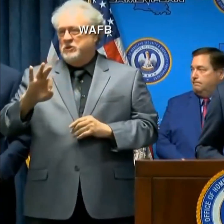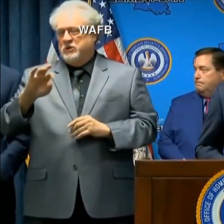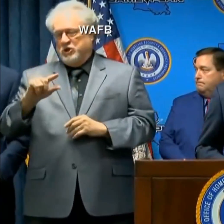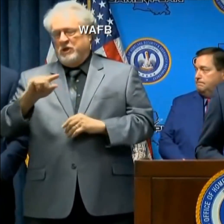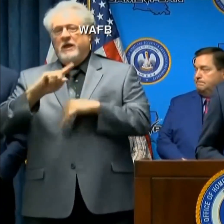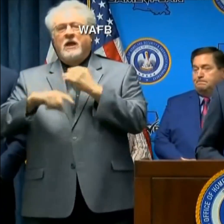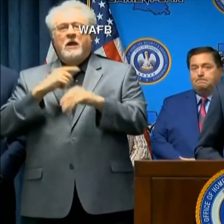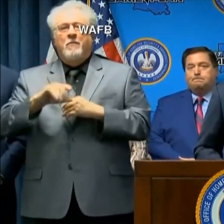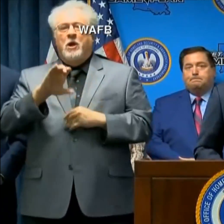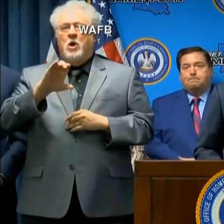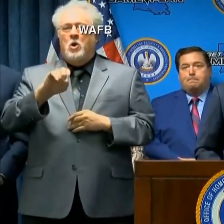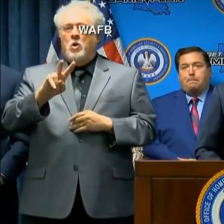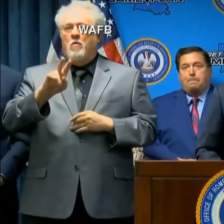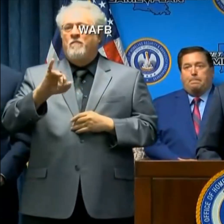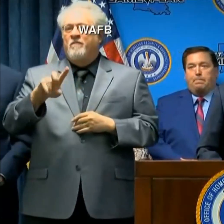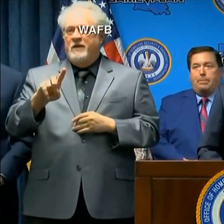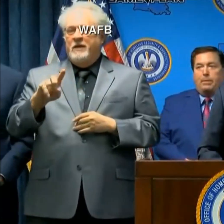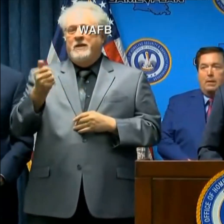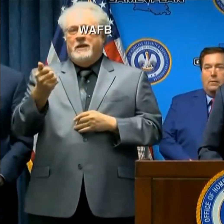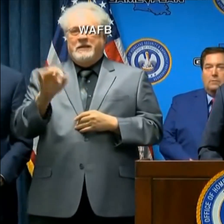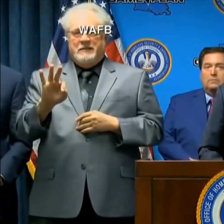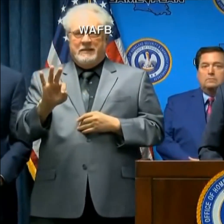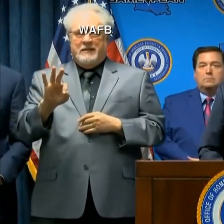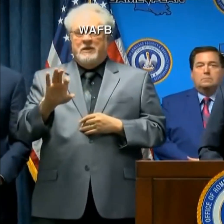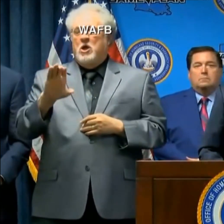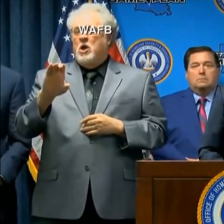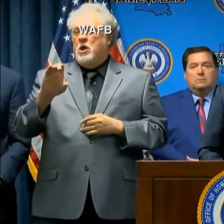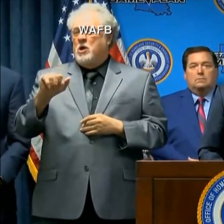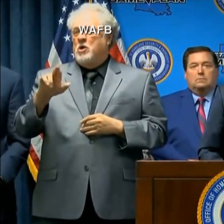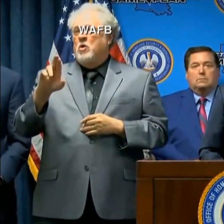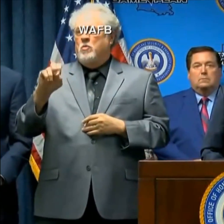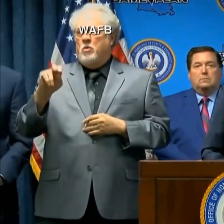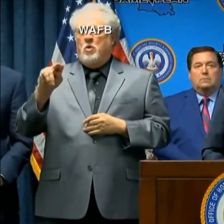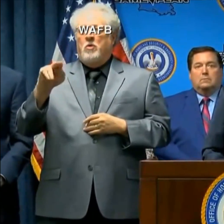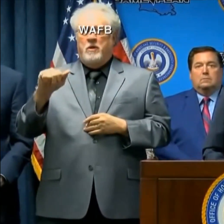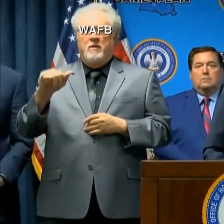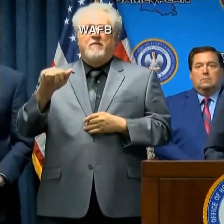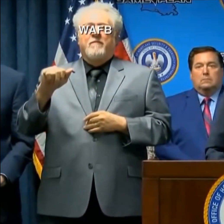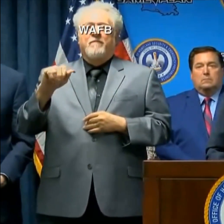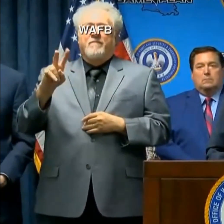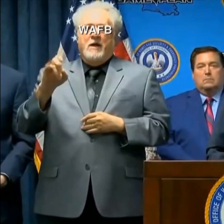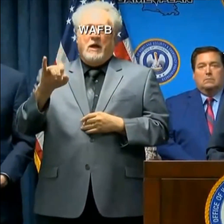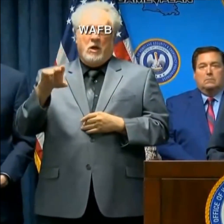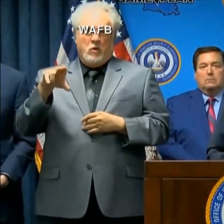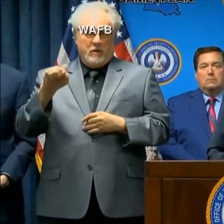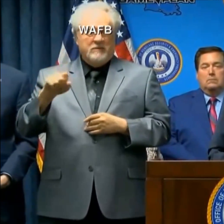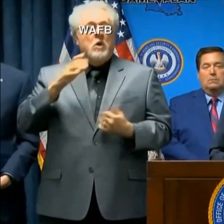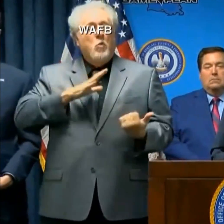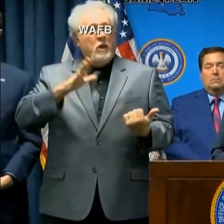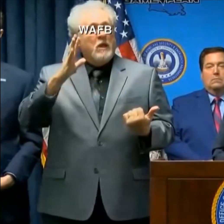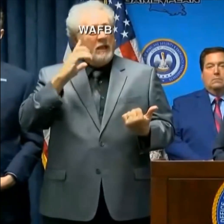known as Co vid 19 in addition to myself you're going to hear in a few minutes